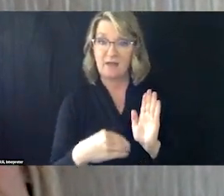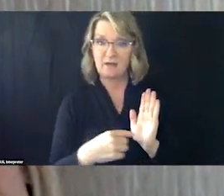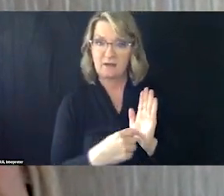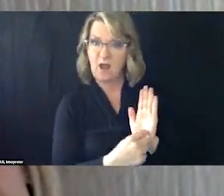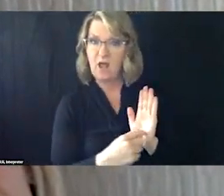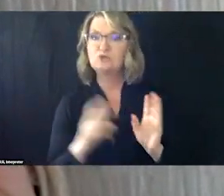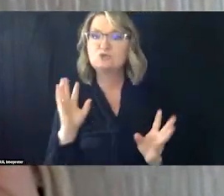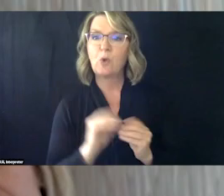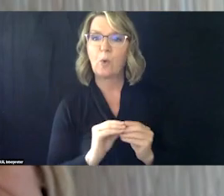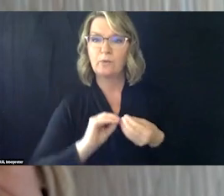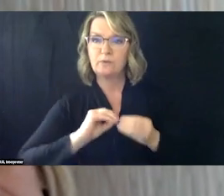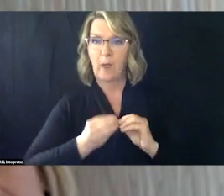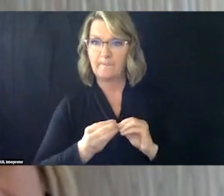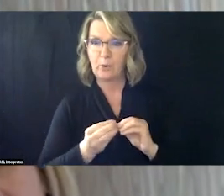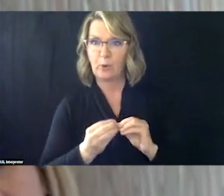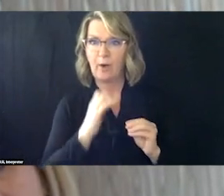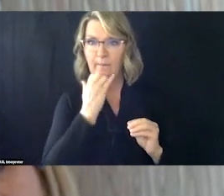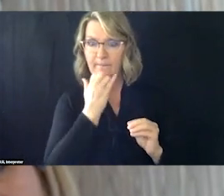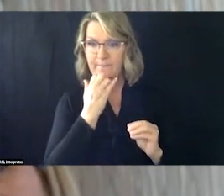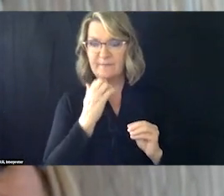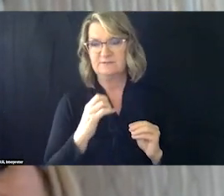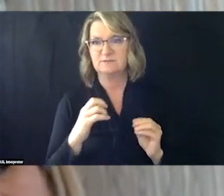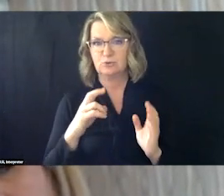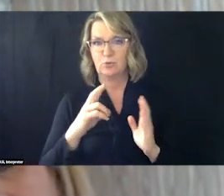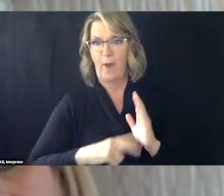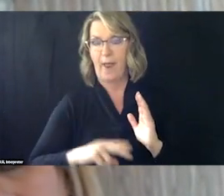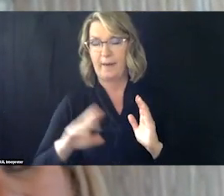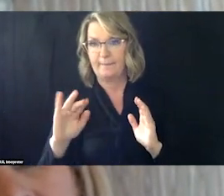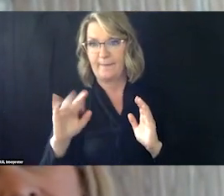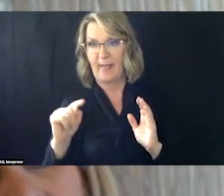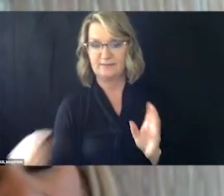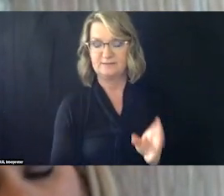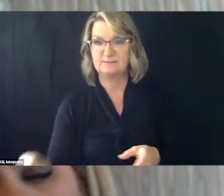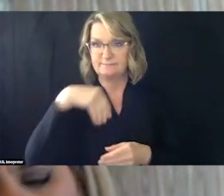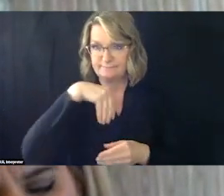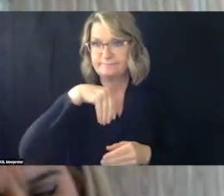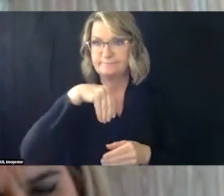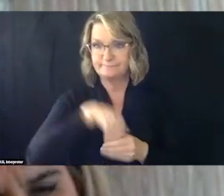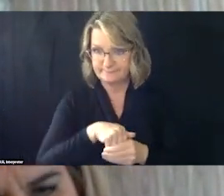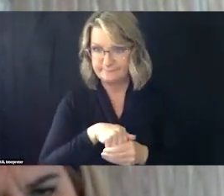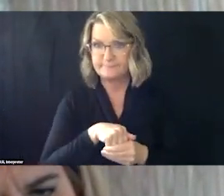and then they would also log the number of misread ballots that are in that door and what they're